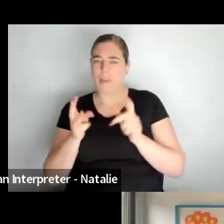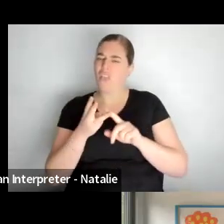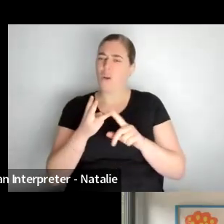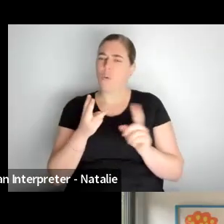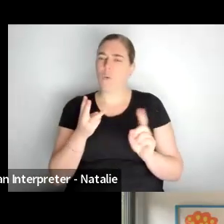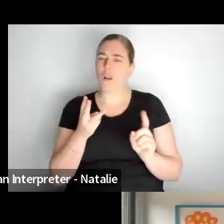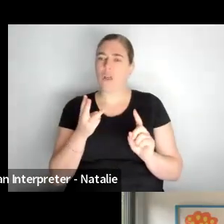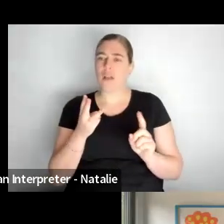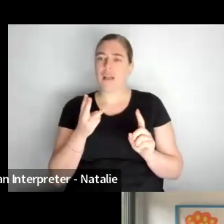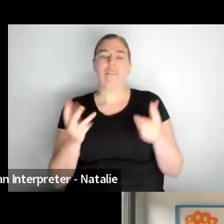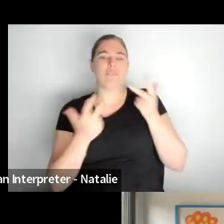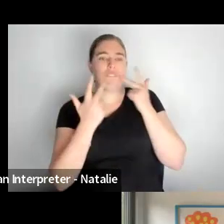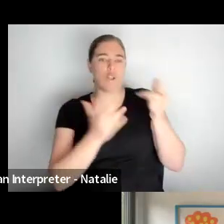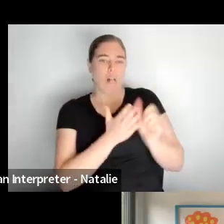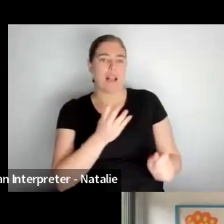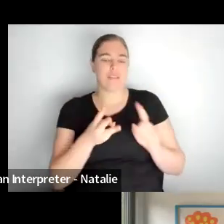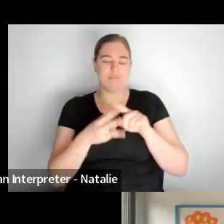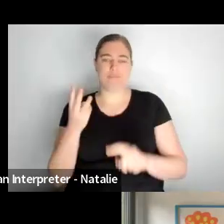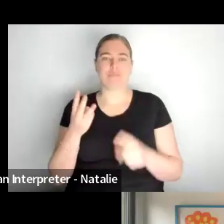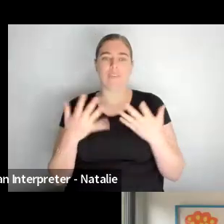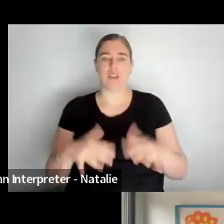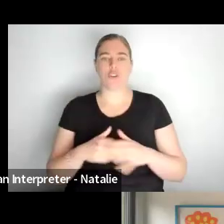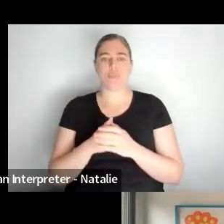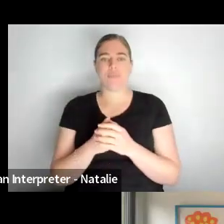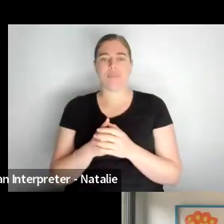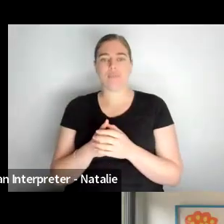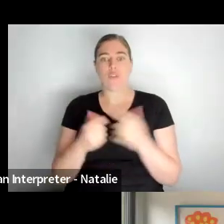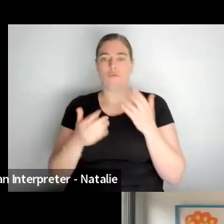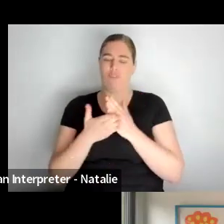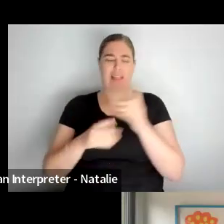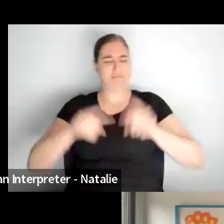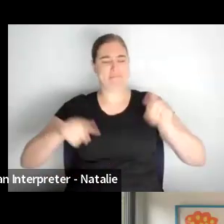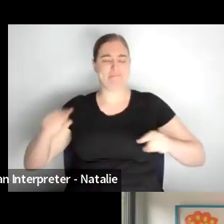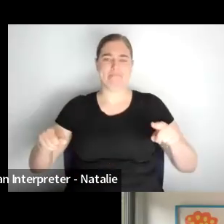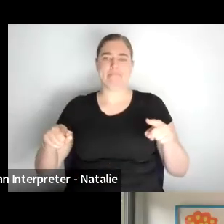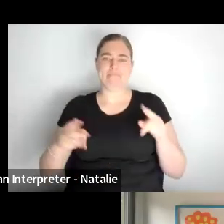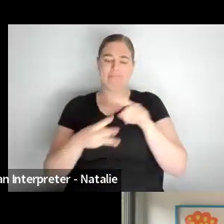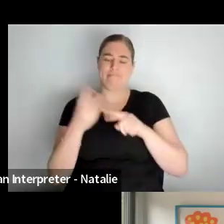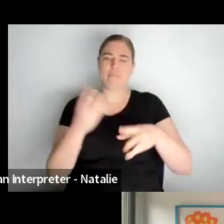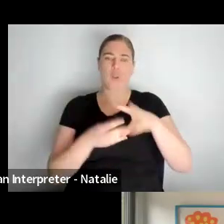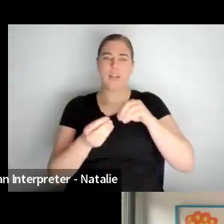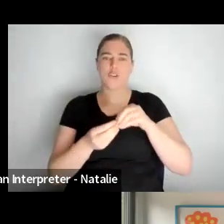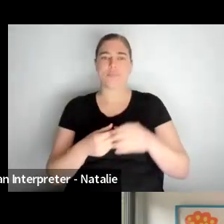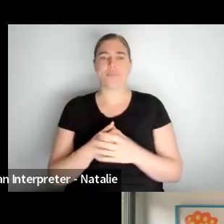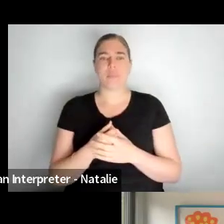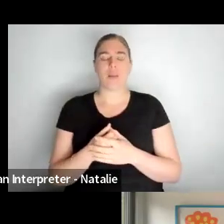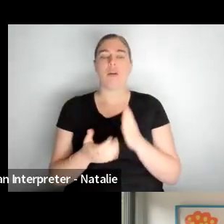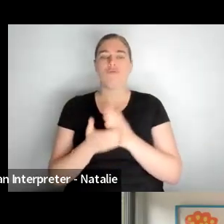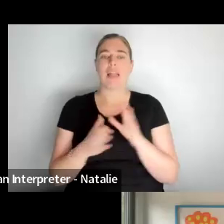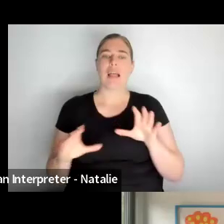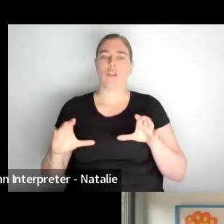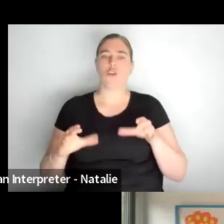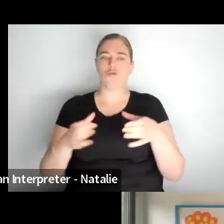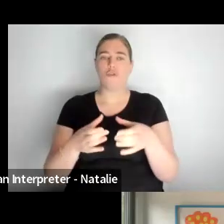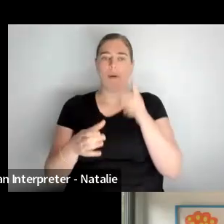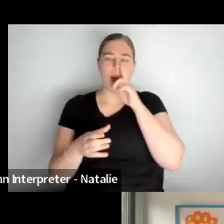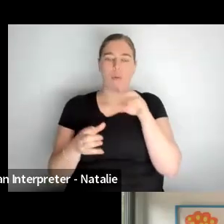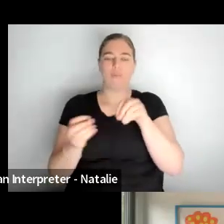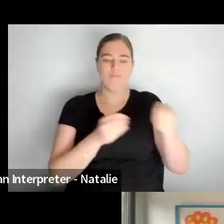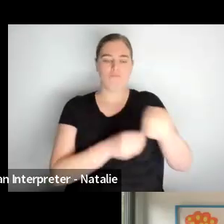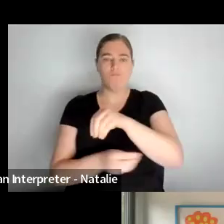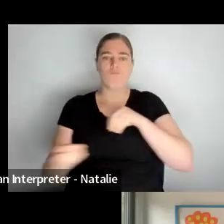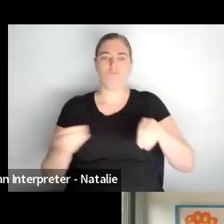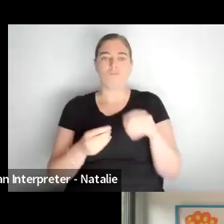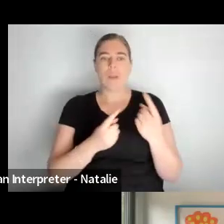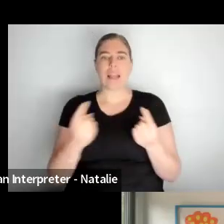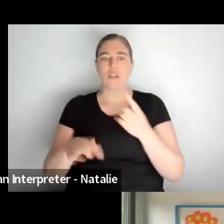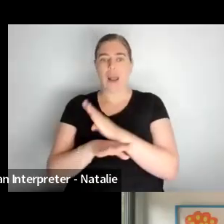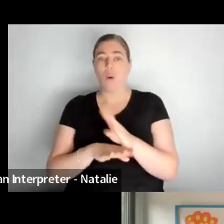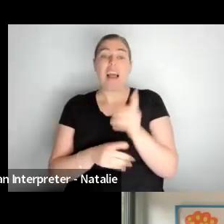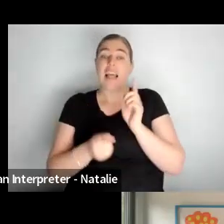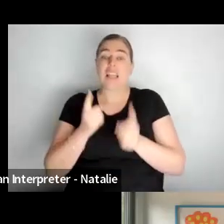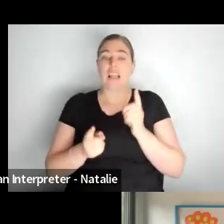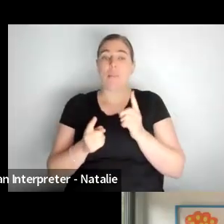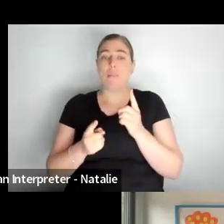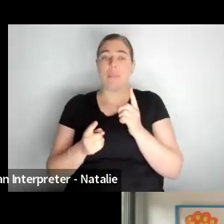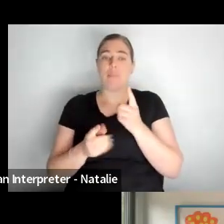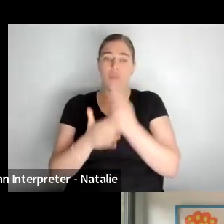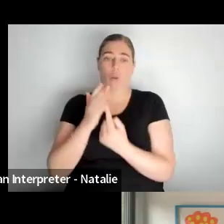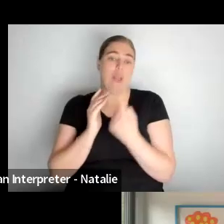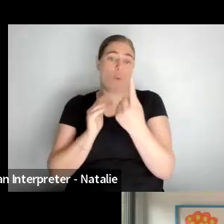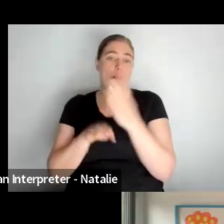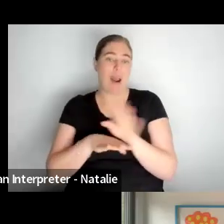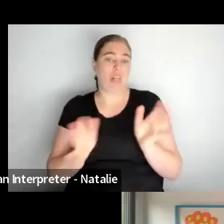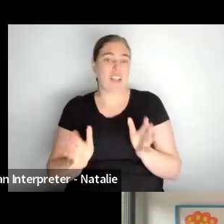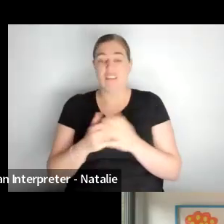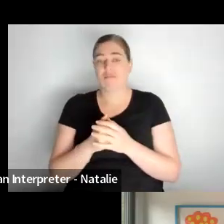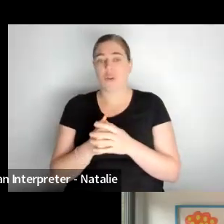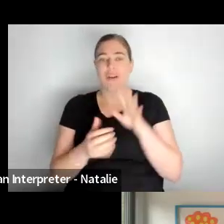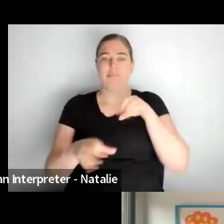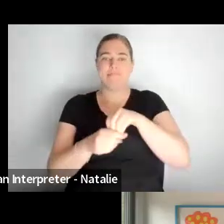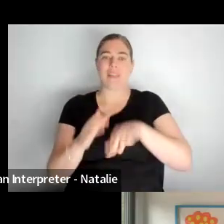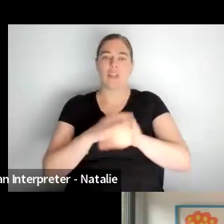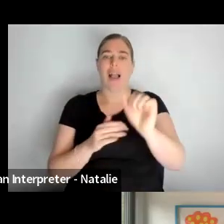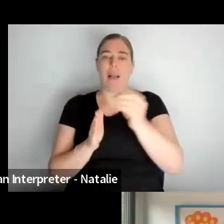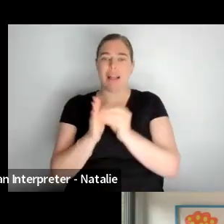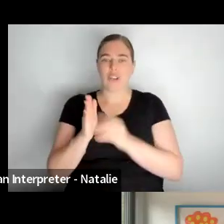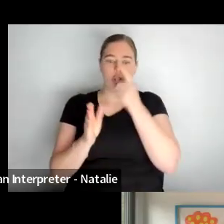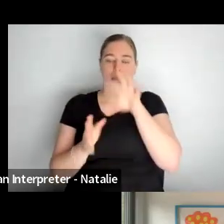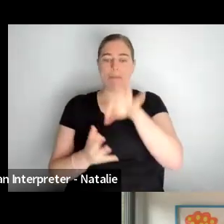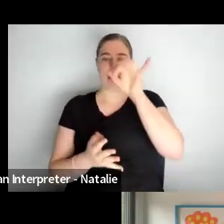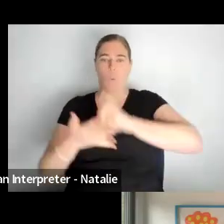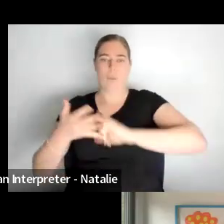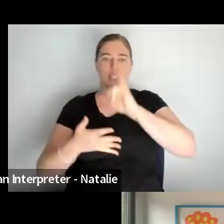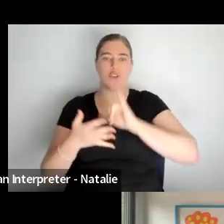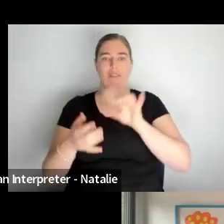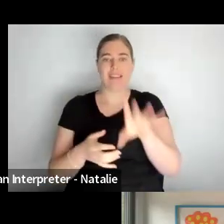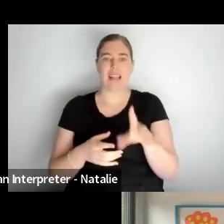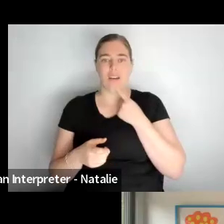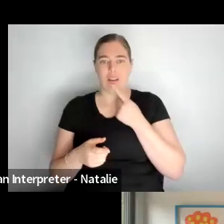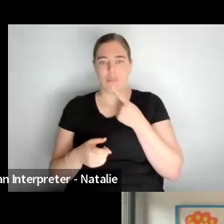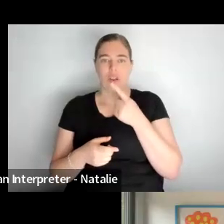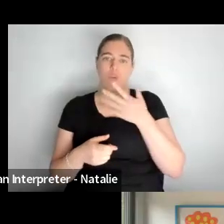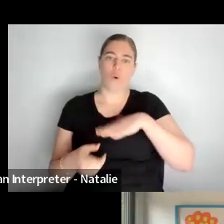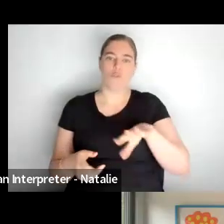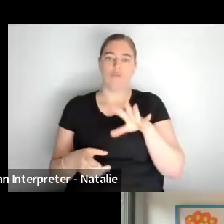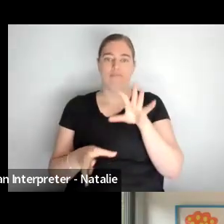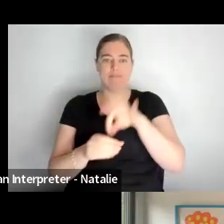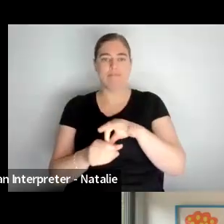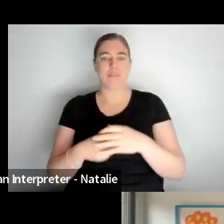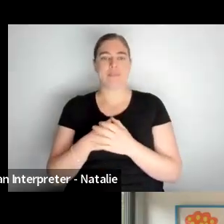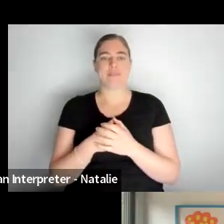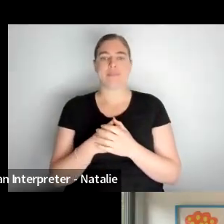Visual arts. >> -- An eclectic combination. Luke,